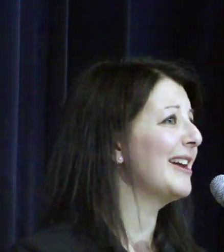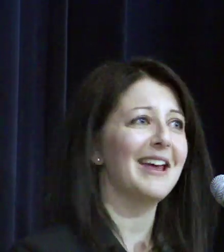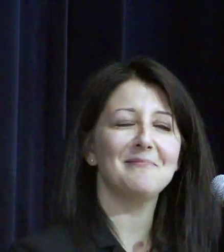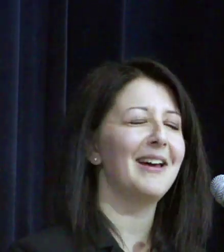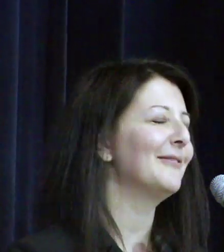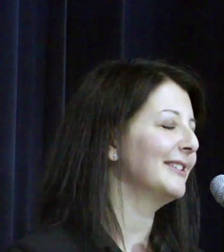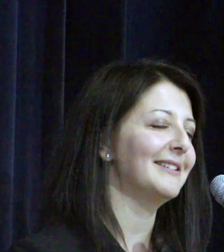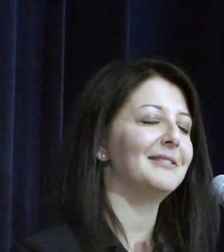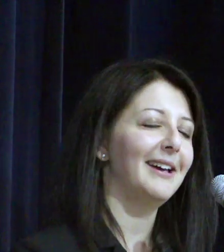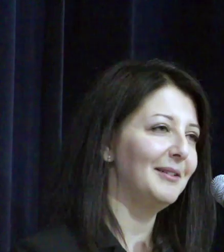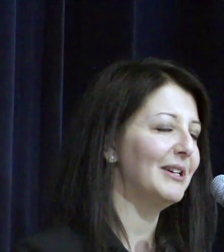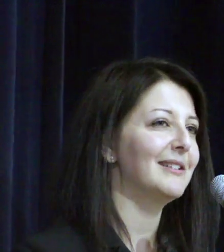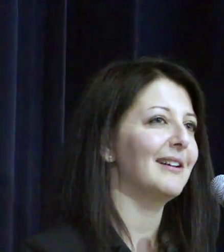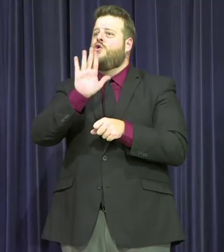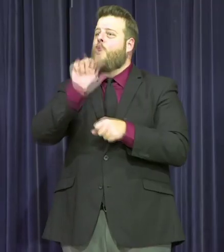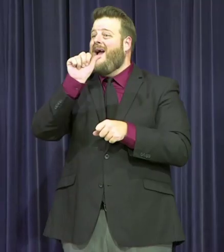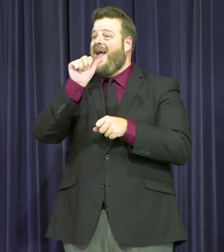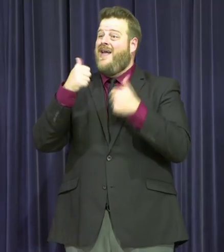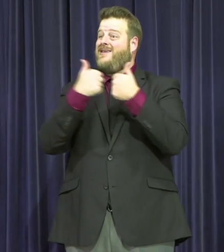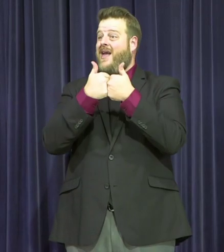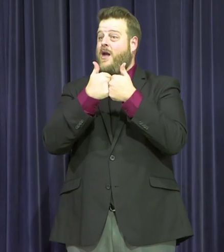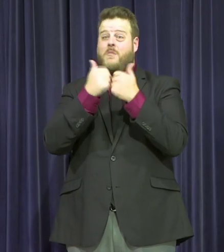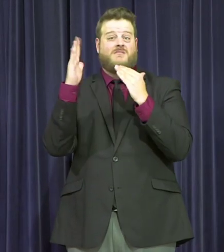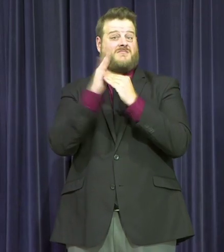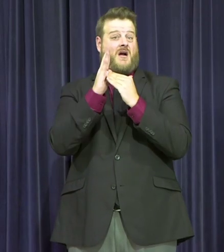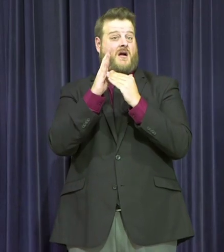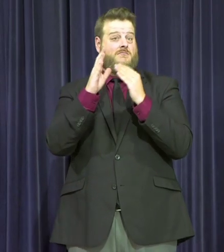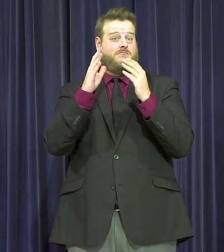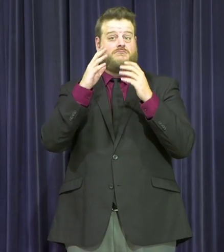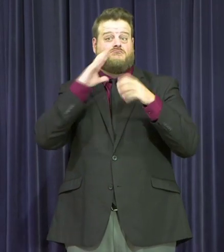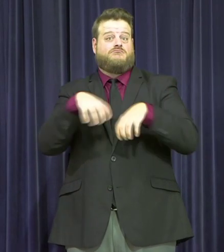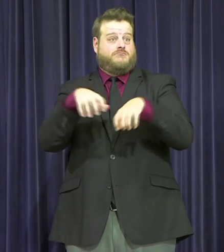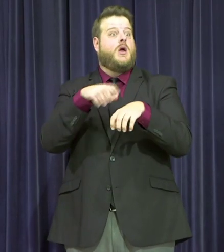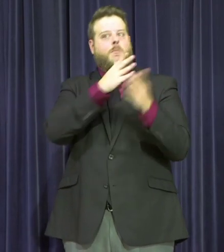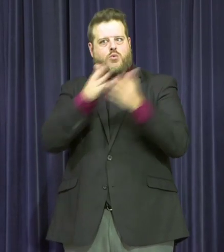Bring your "A" game every single day because our folks need it. The folks we serve need it.